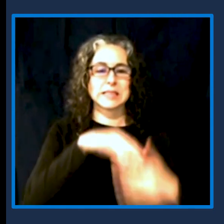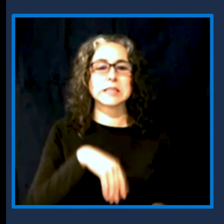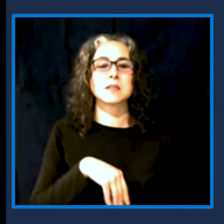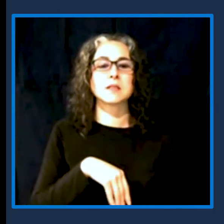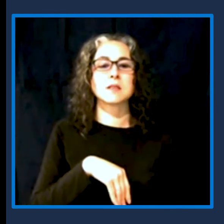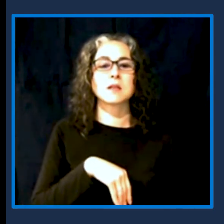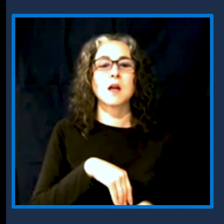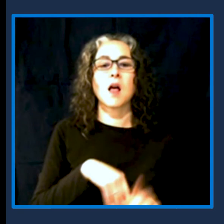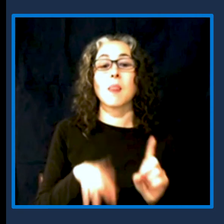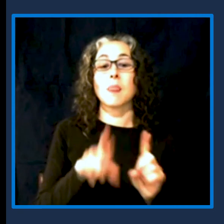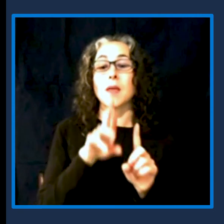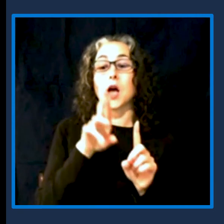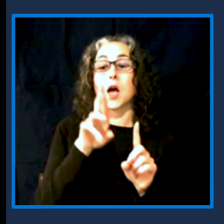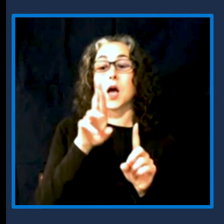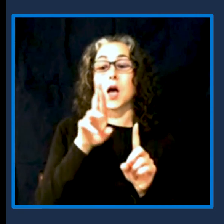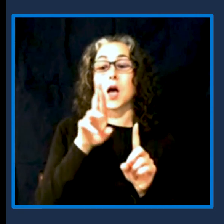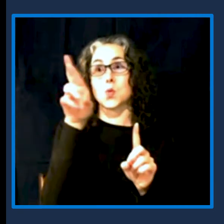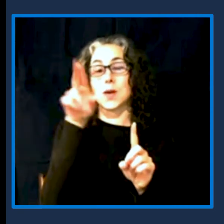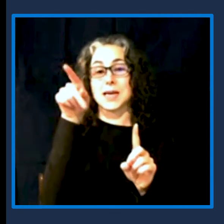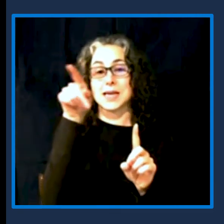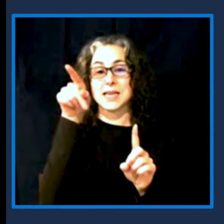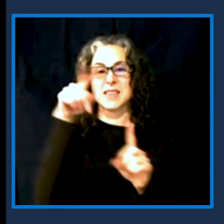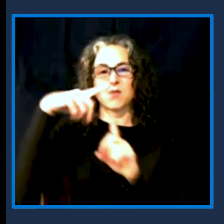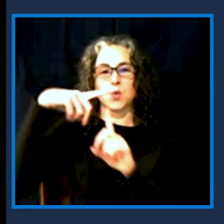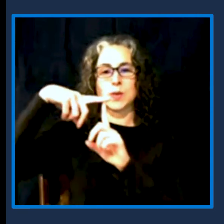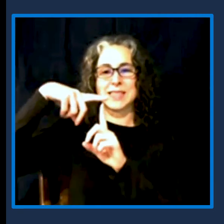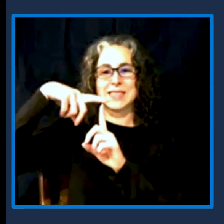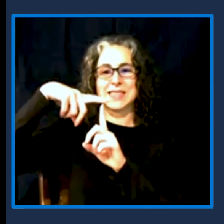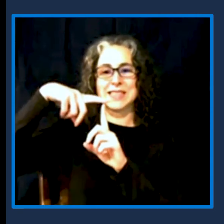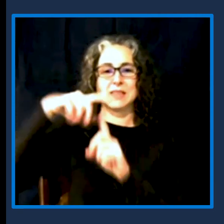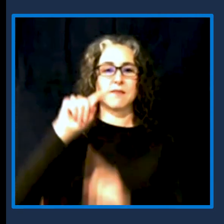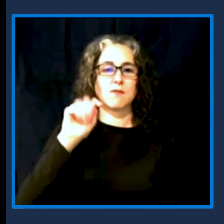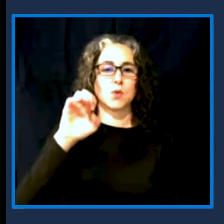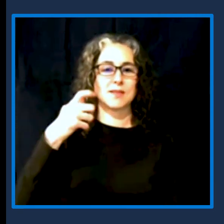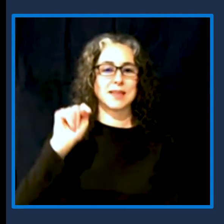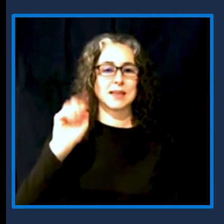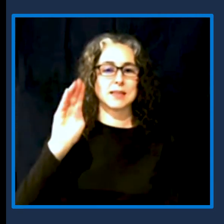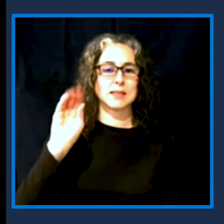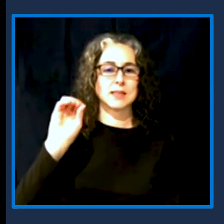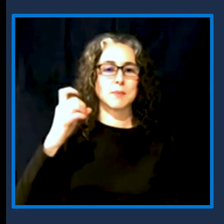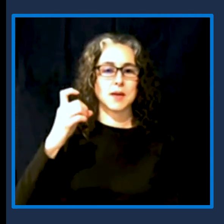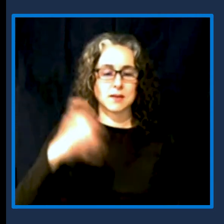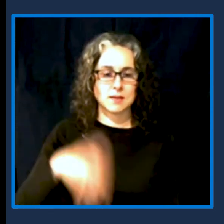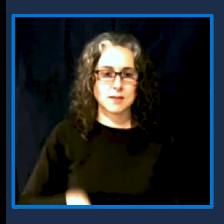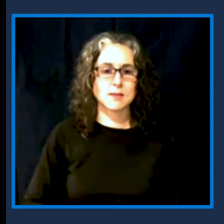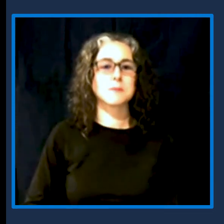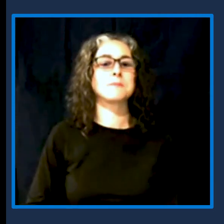the upper right hand corner and looking for the t for text box now we're utilizing the